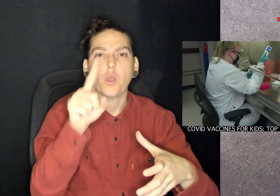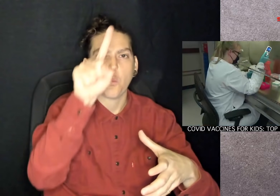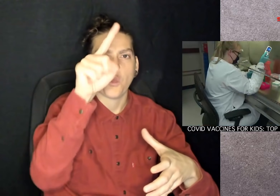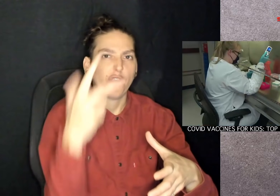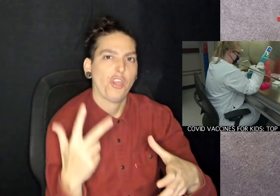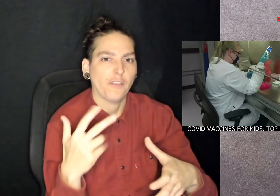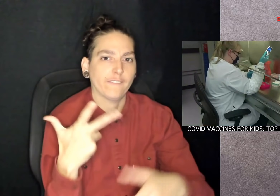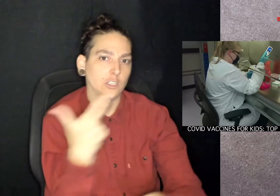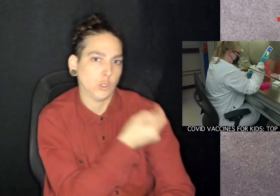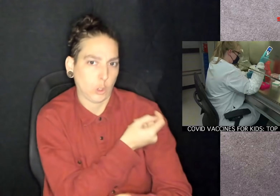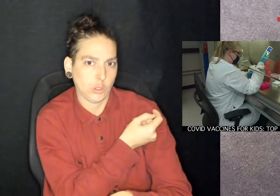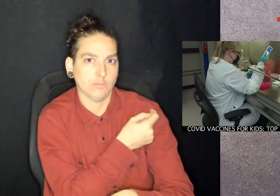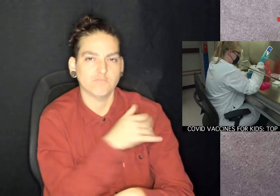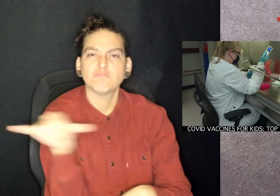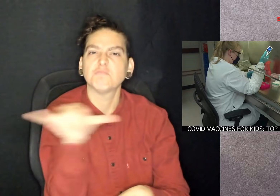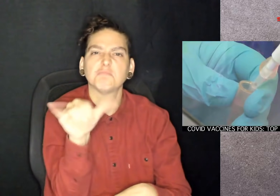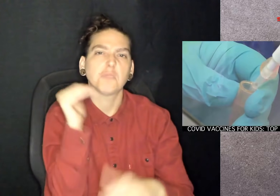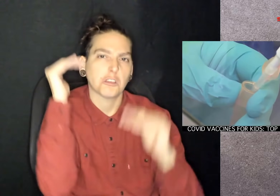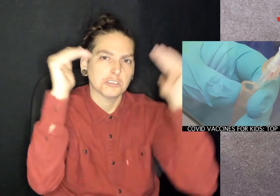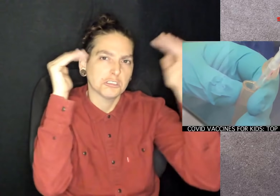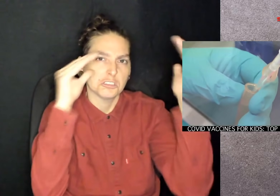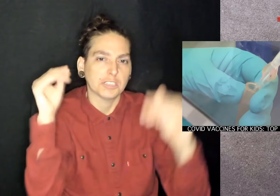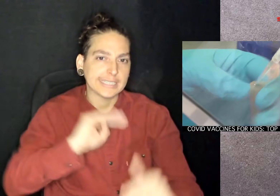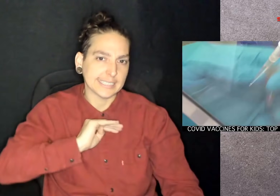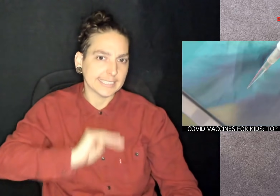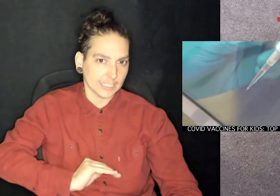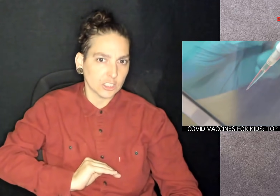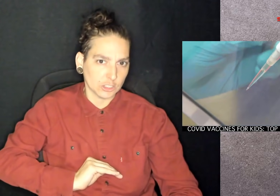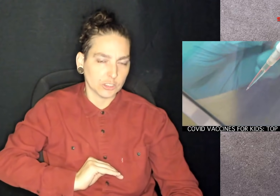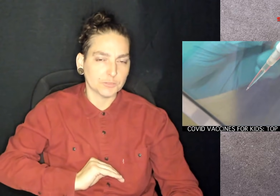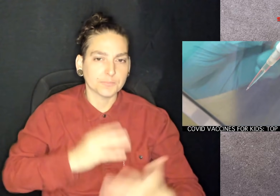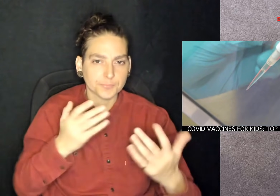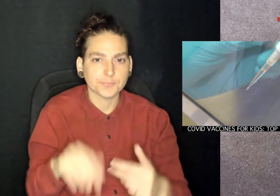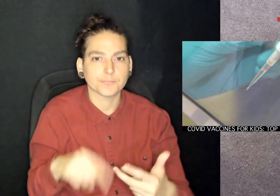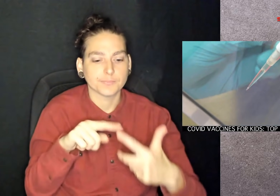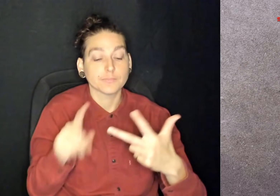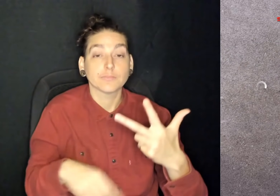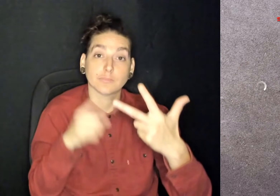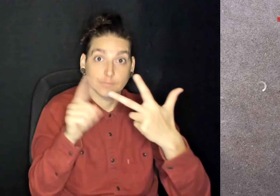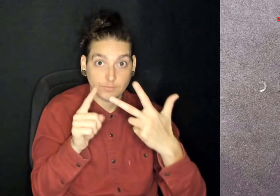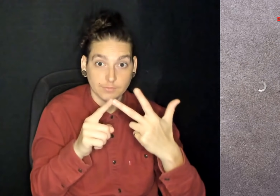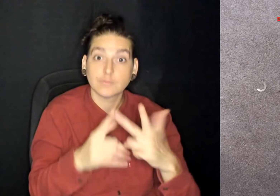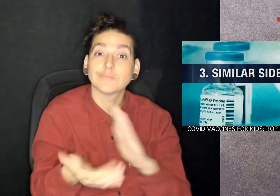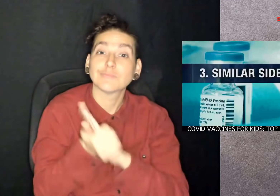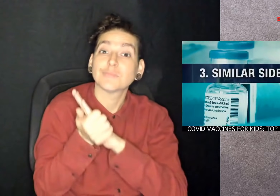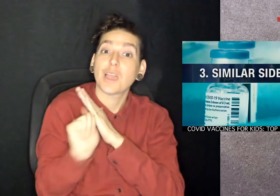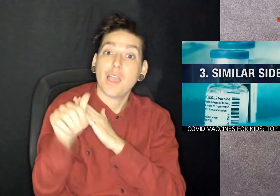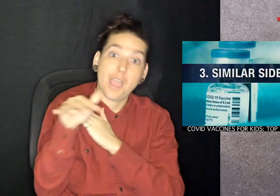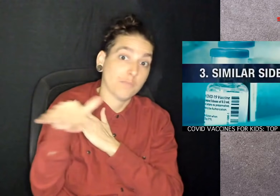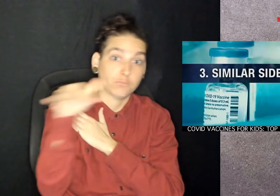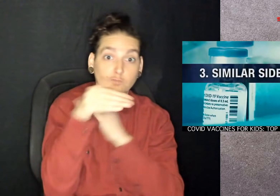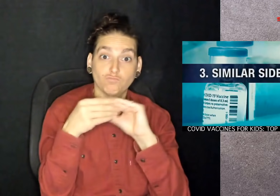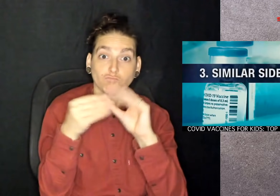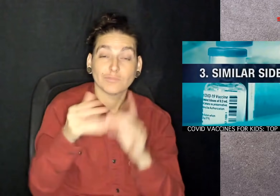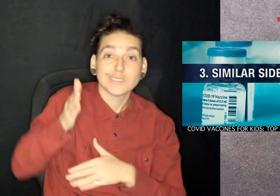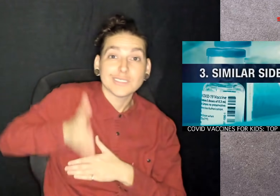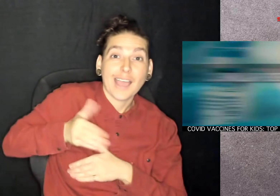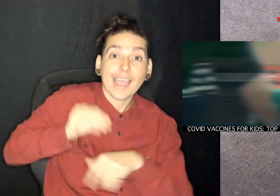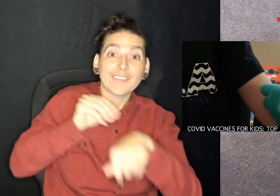in this age group would likely get one third of the dose adults and teens get number three